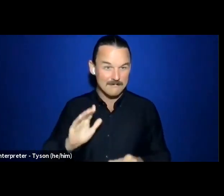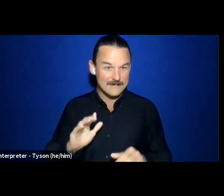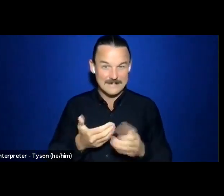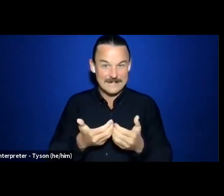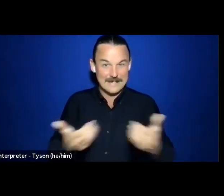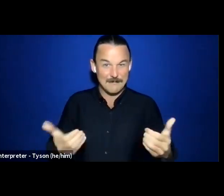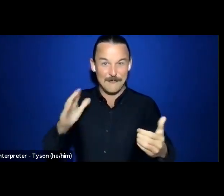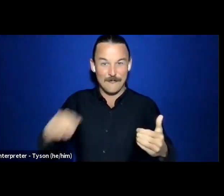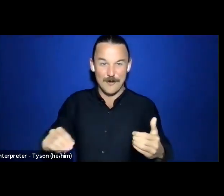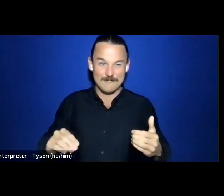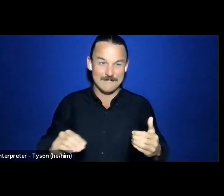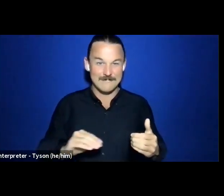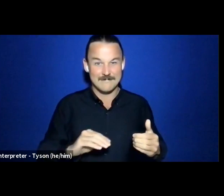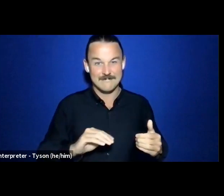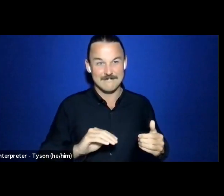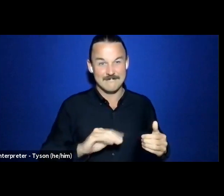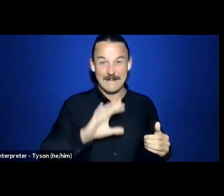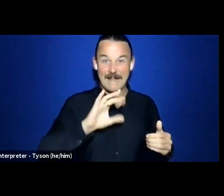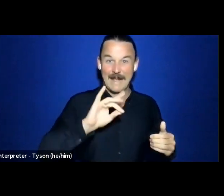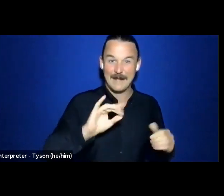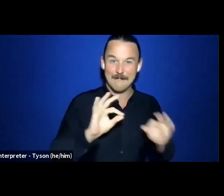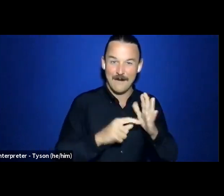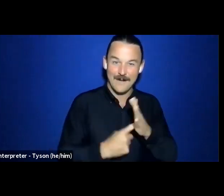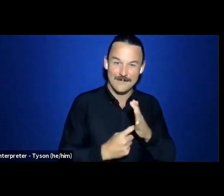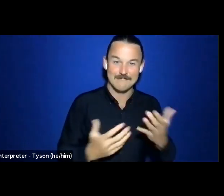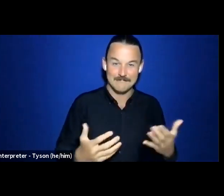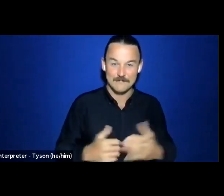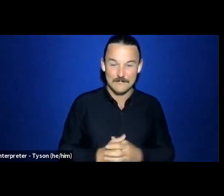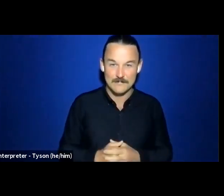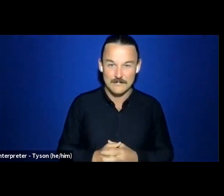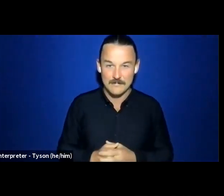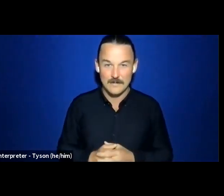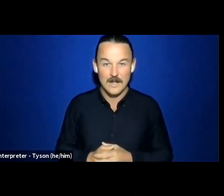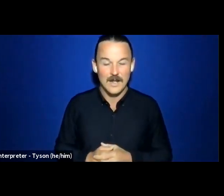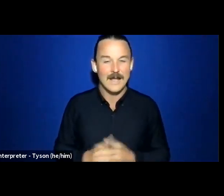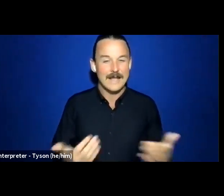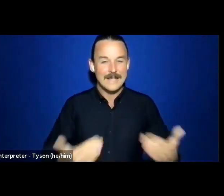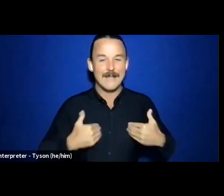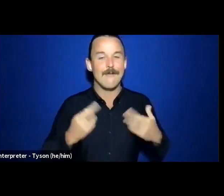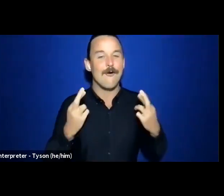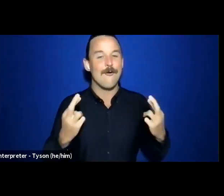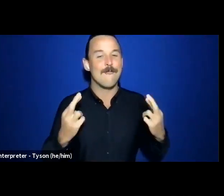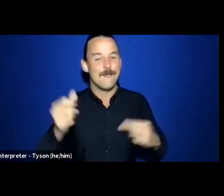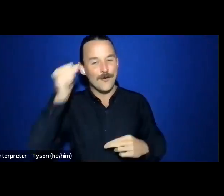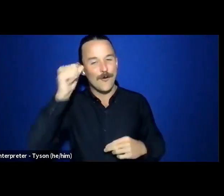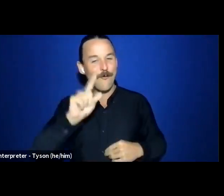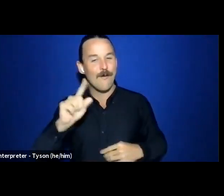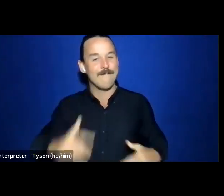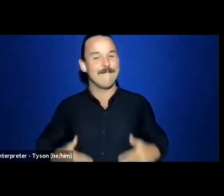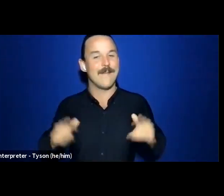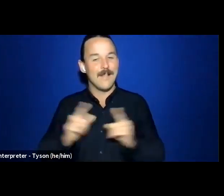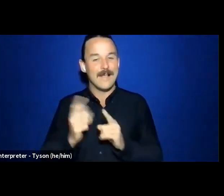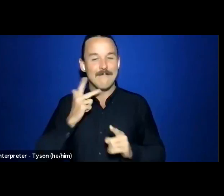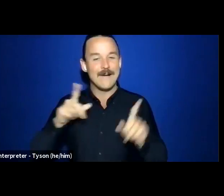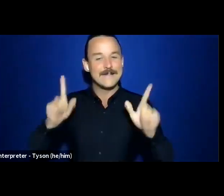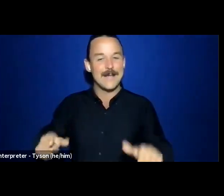before outside of a gay bar. I never felt so comfortable never felt so comfortable in a workplace. It gave me the high performance It gave me the heart of what it would be like to start my Korea. as my